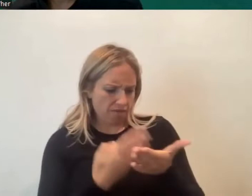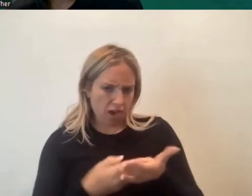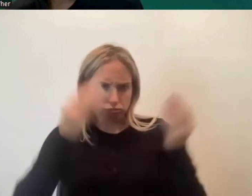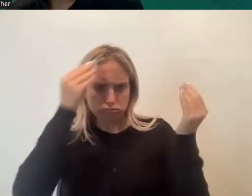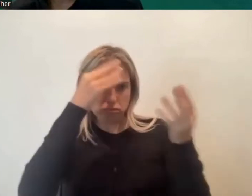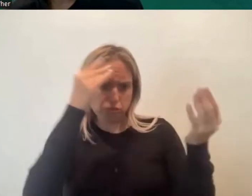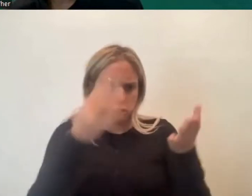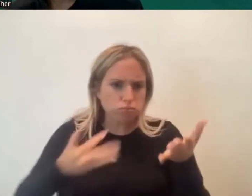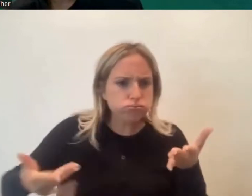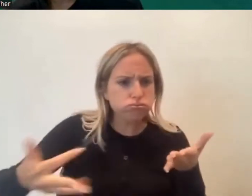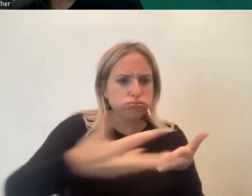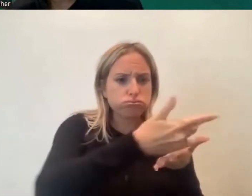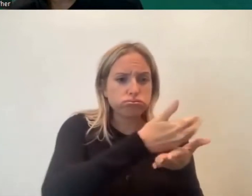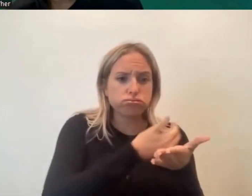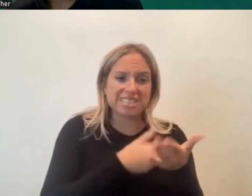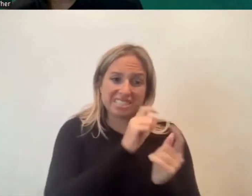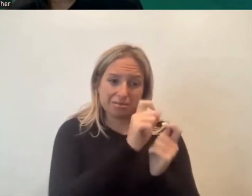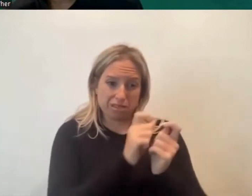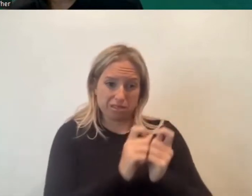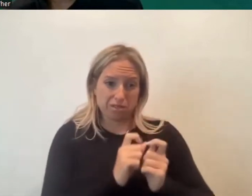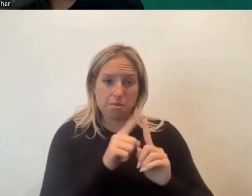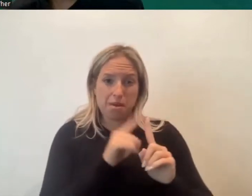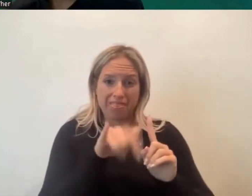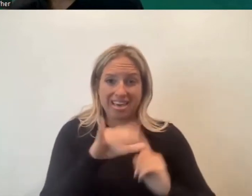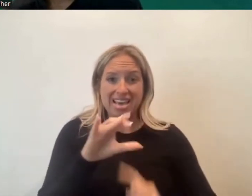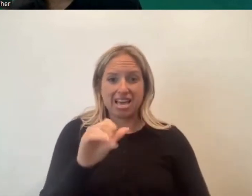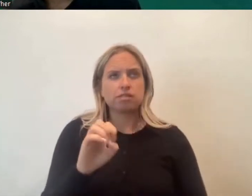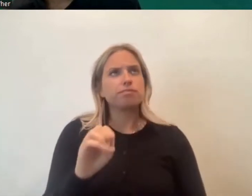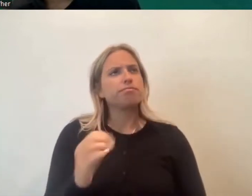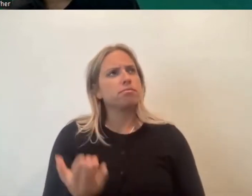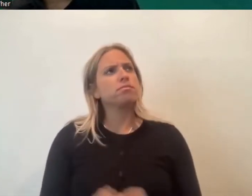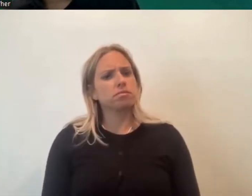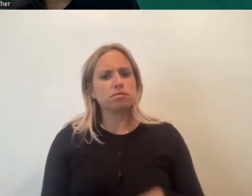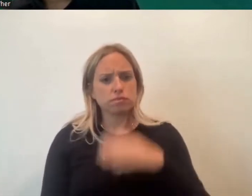Tadra: So sounds like, like you said earlier, it's